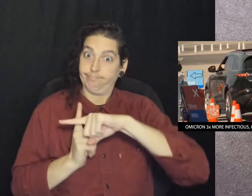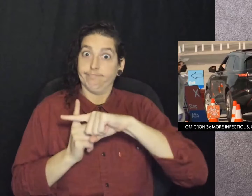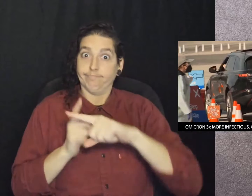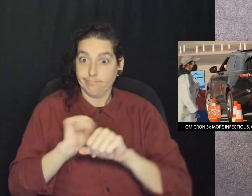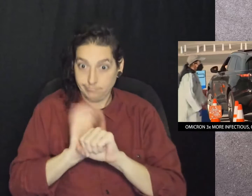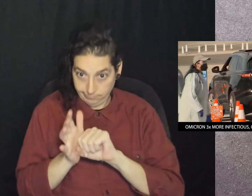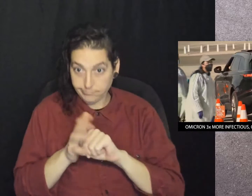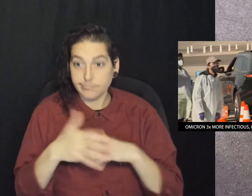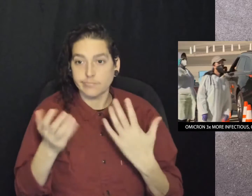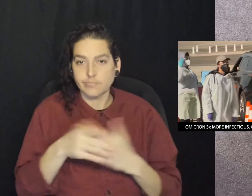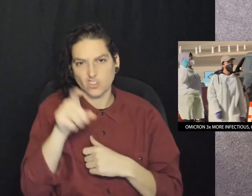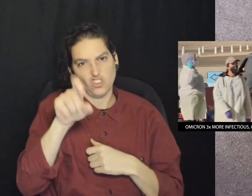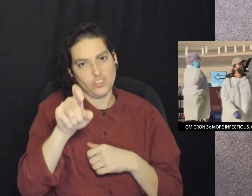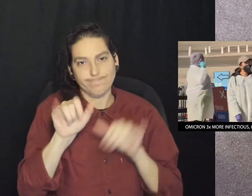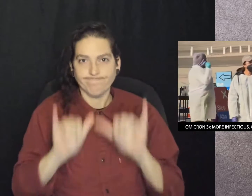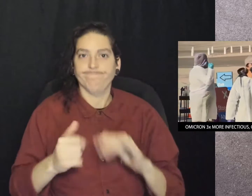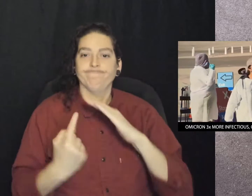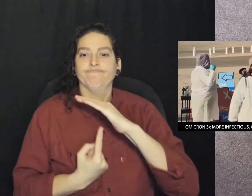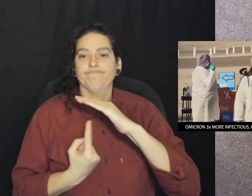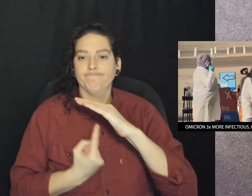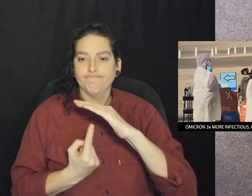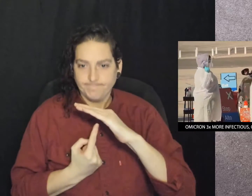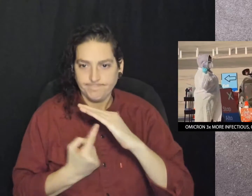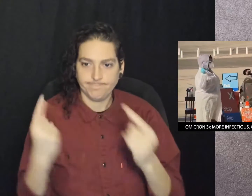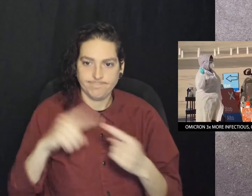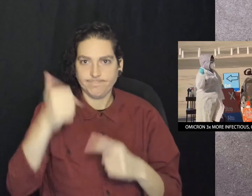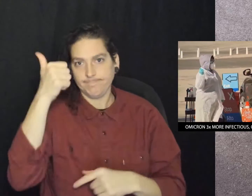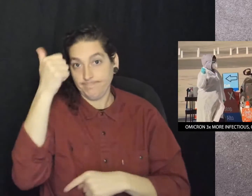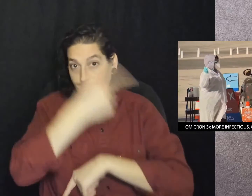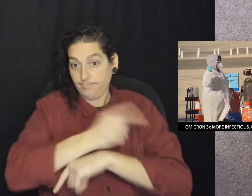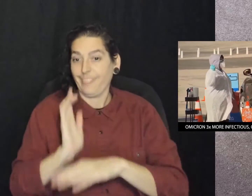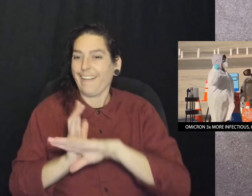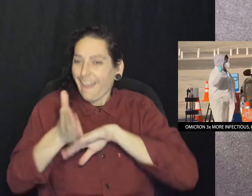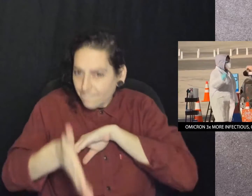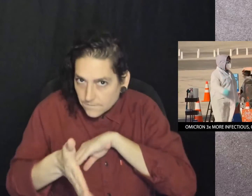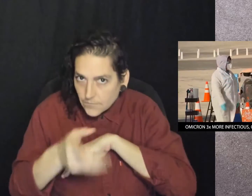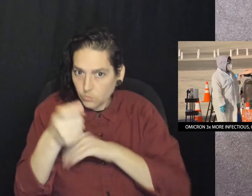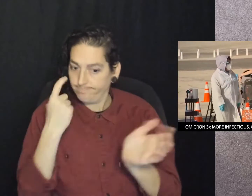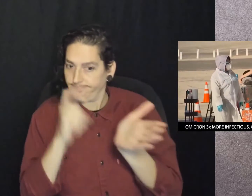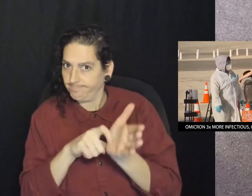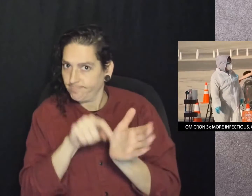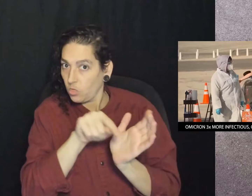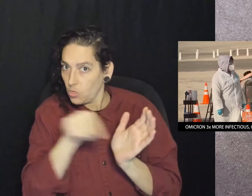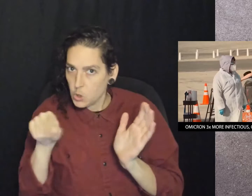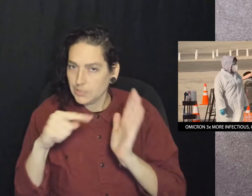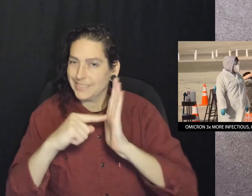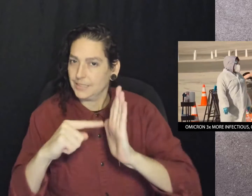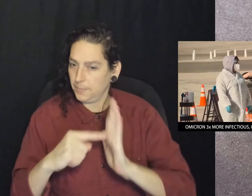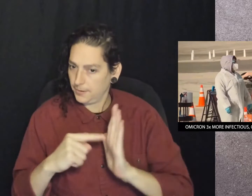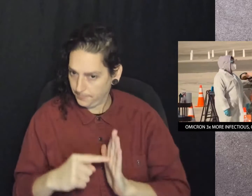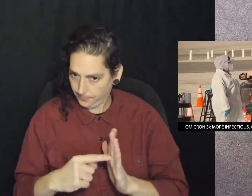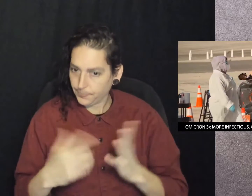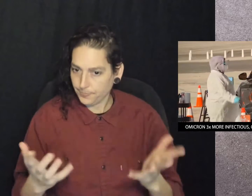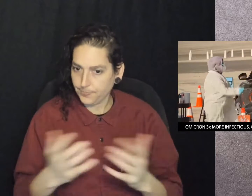if you test positive for covid you should remain isolated until 10 days after the onset of symptoms